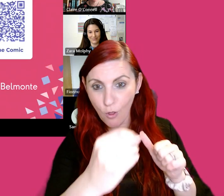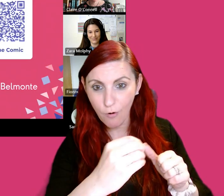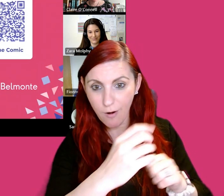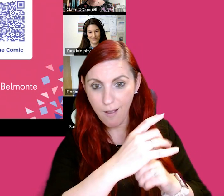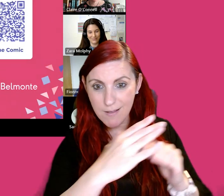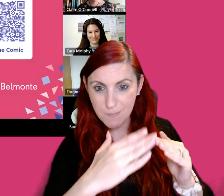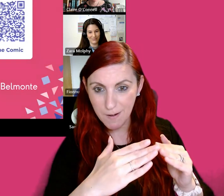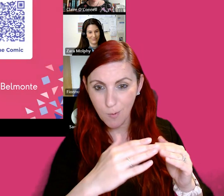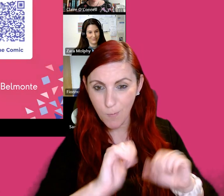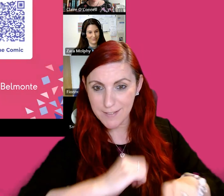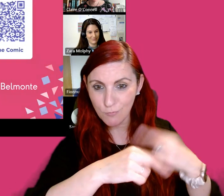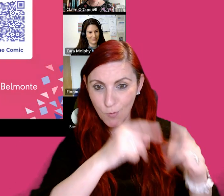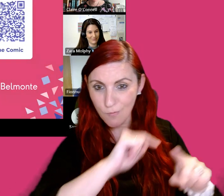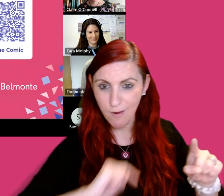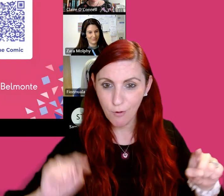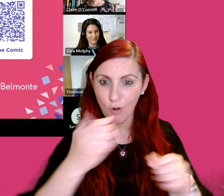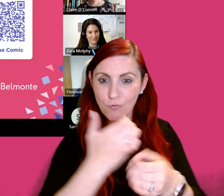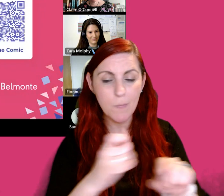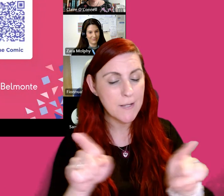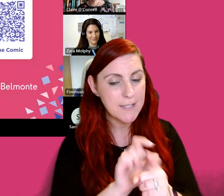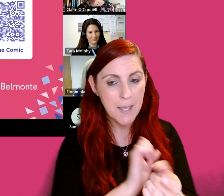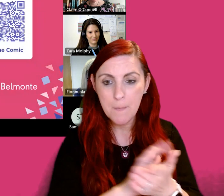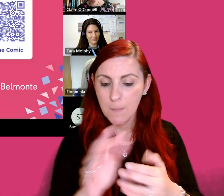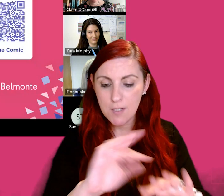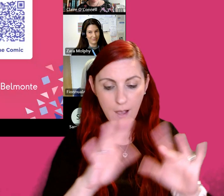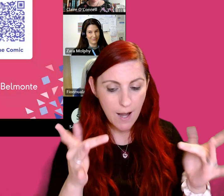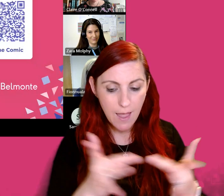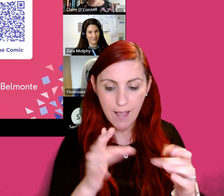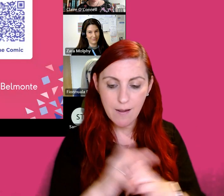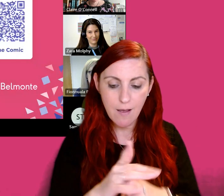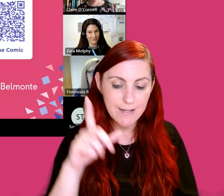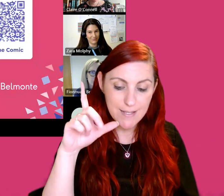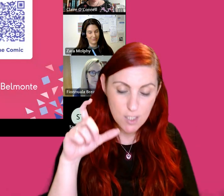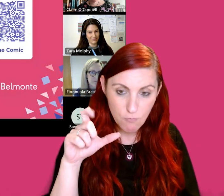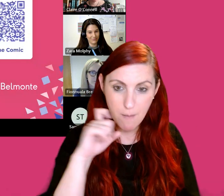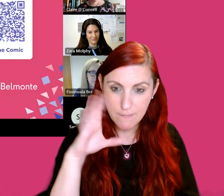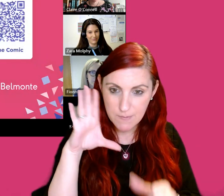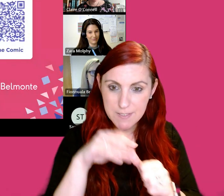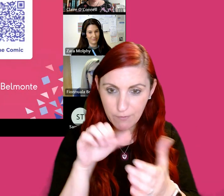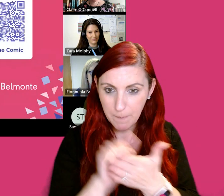H but we also published it online on Instagram we have a dedicated page on Instagram The Breakfast